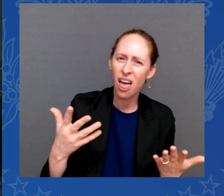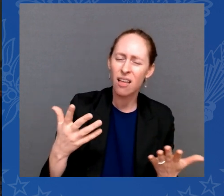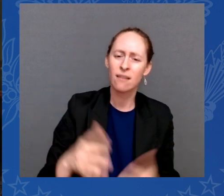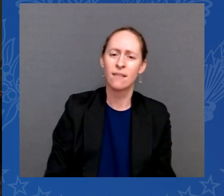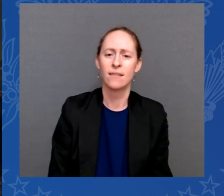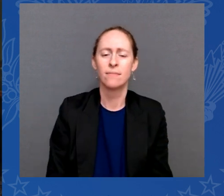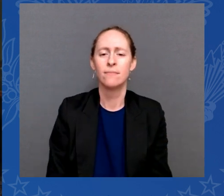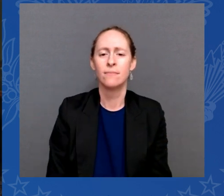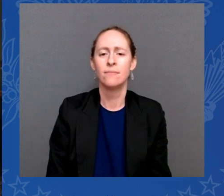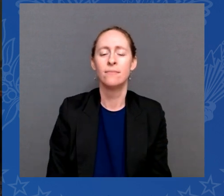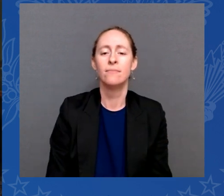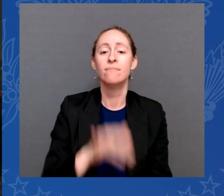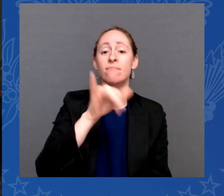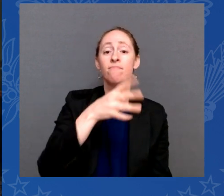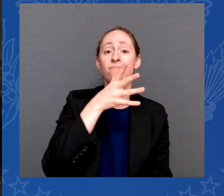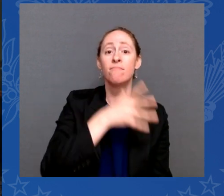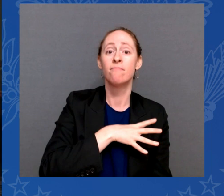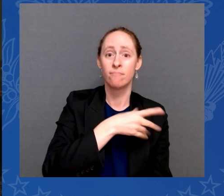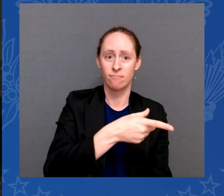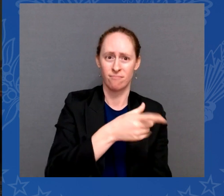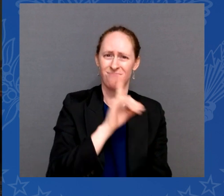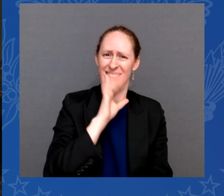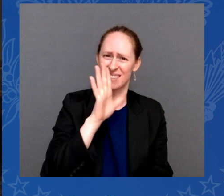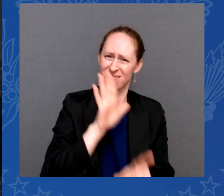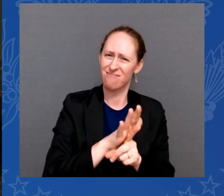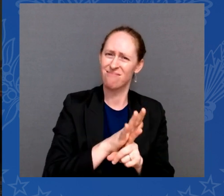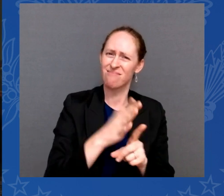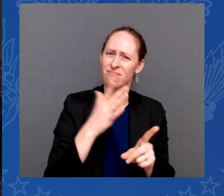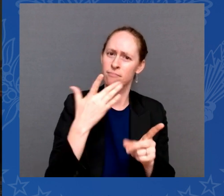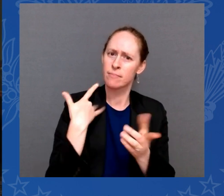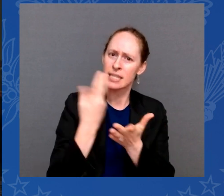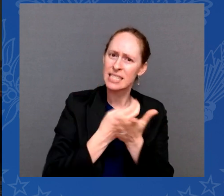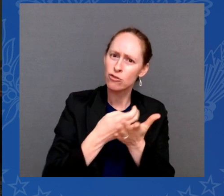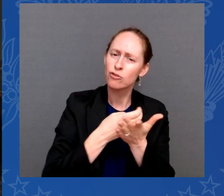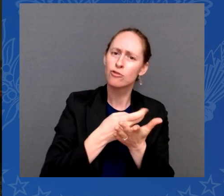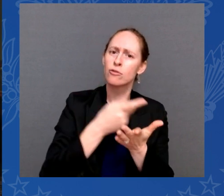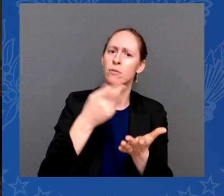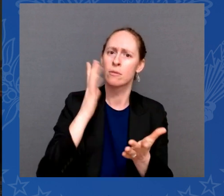because the same medicine could also cause a miscarriage. So if she's not getting the medicine